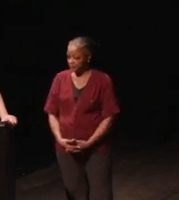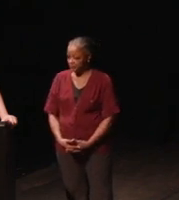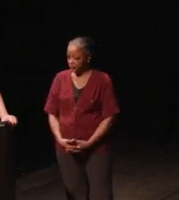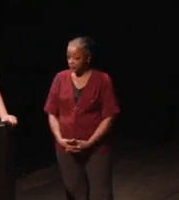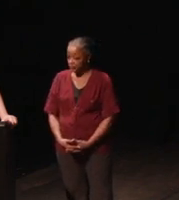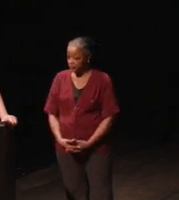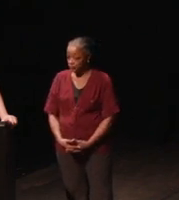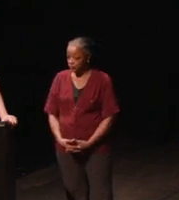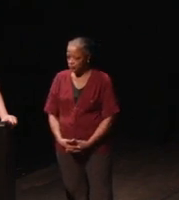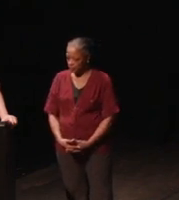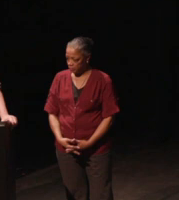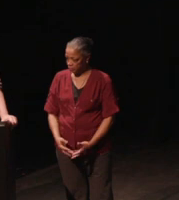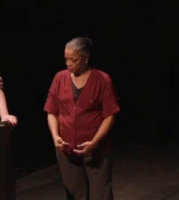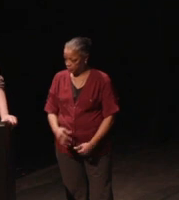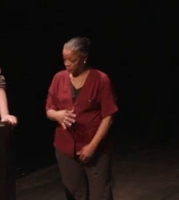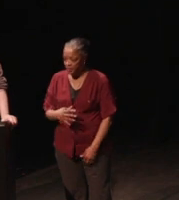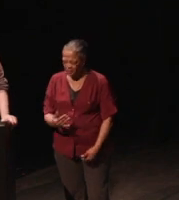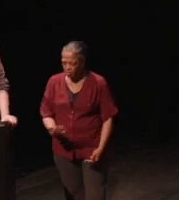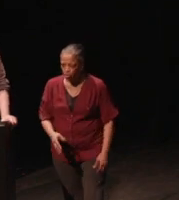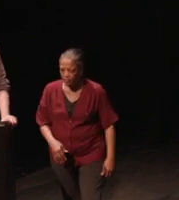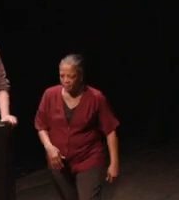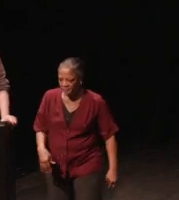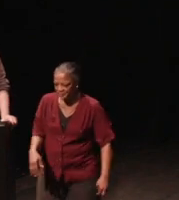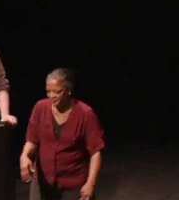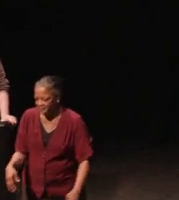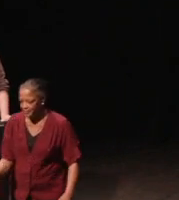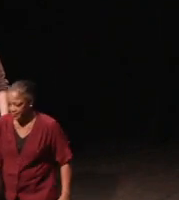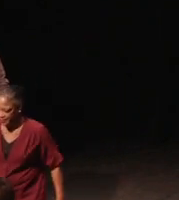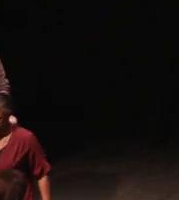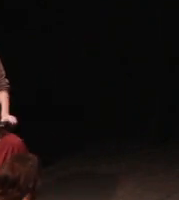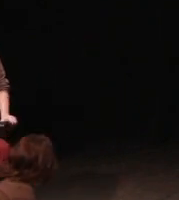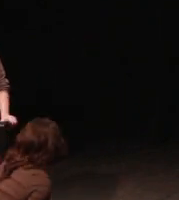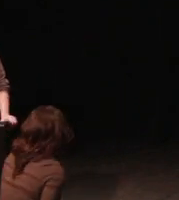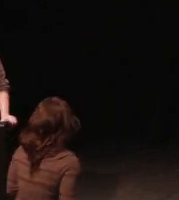Next up, Legislation. This is a couple of things that happened